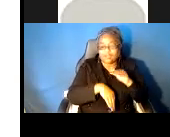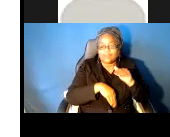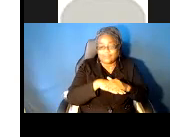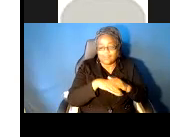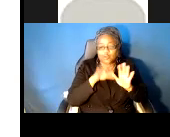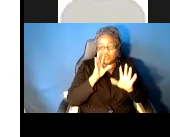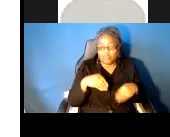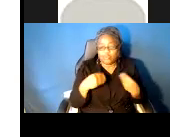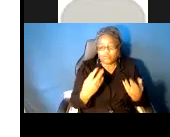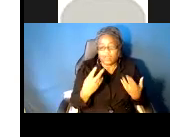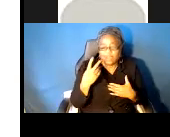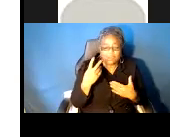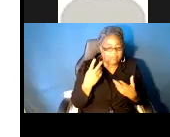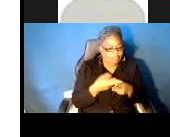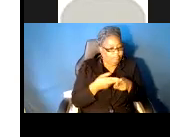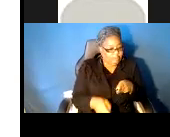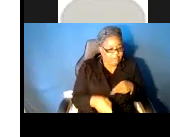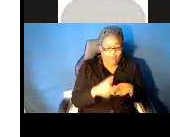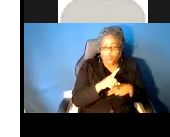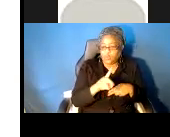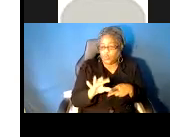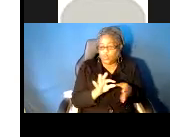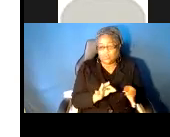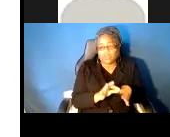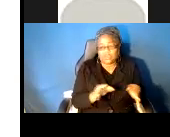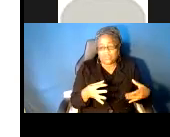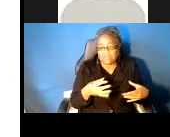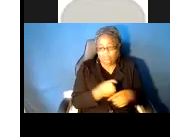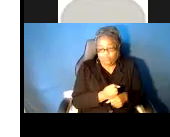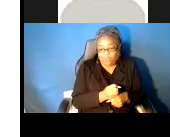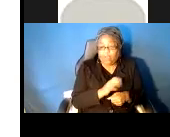a very brief one to two-sentence summary of your project,